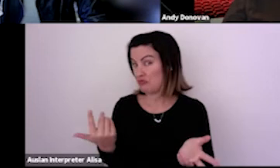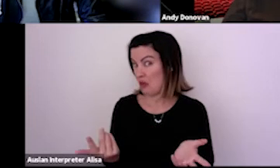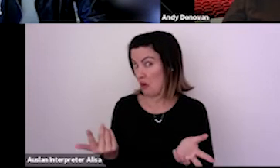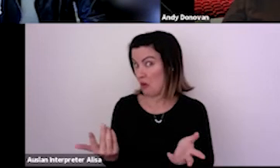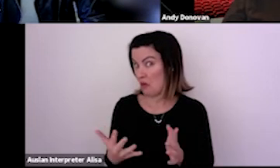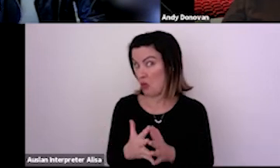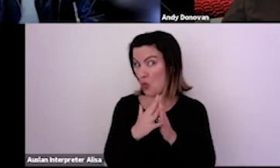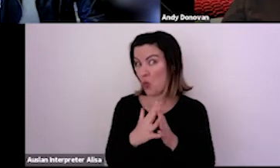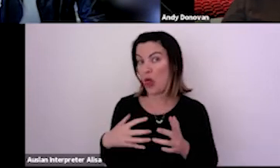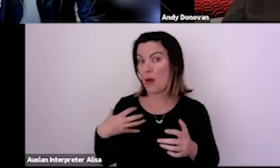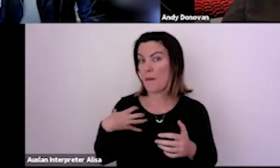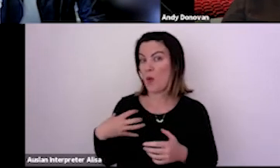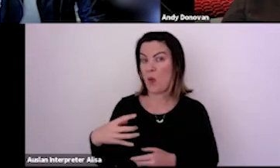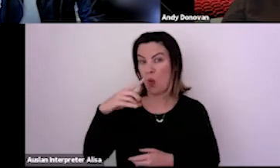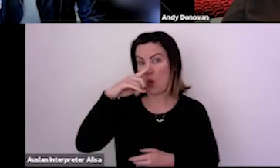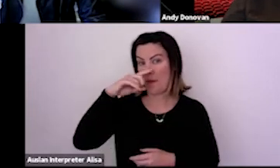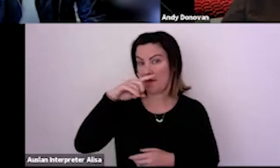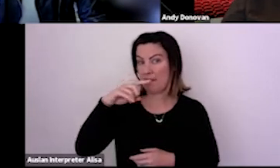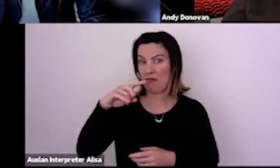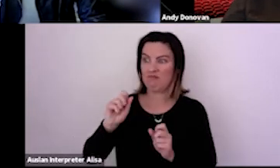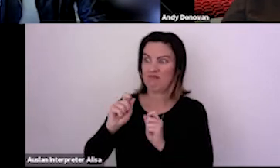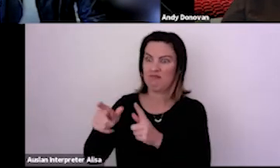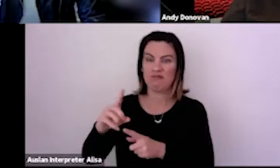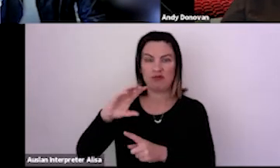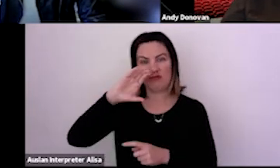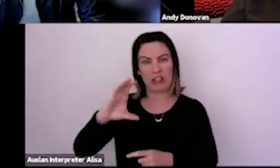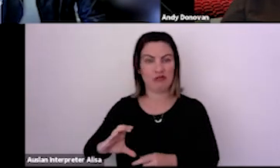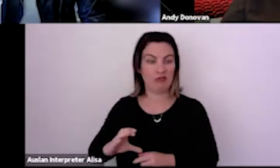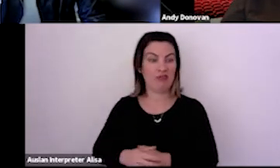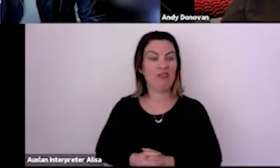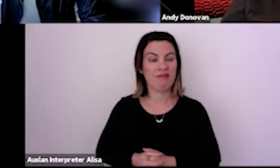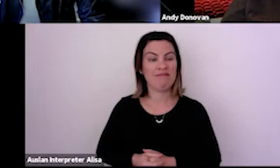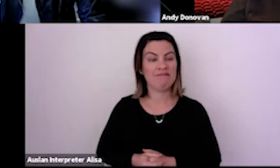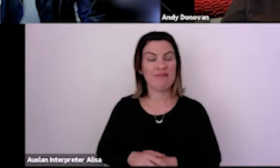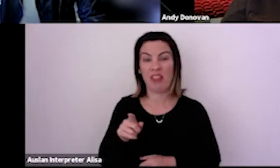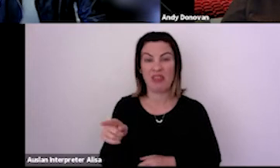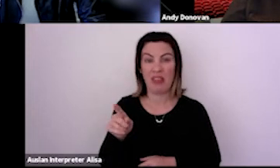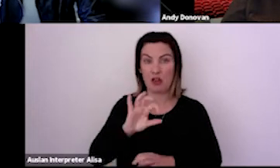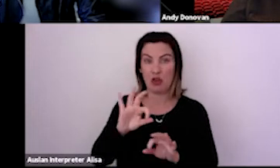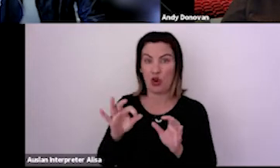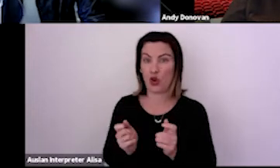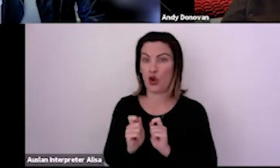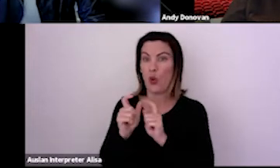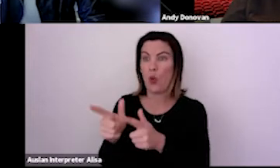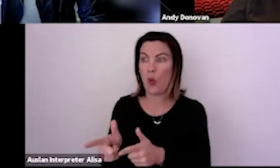Basically, the main thing that is inhibiting attendance in the regional area right now is obviously the risk of future lockdowns